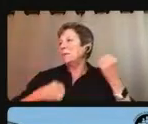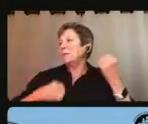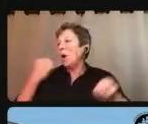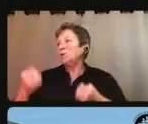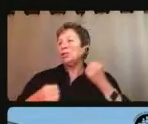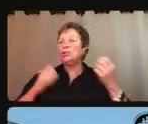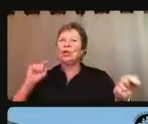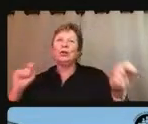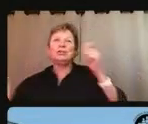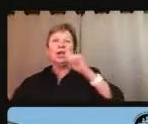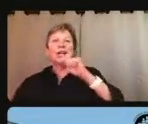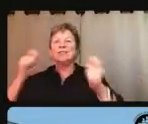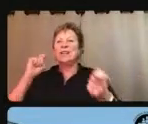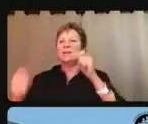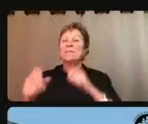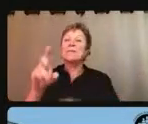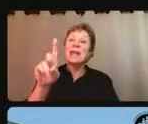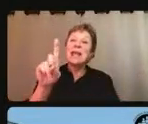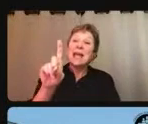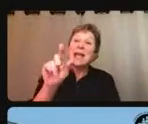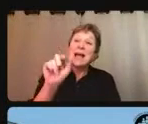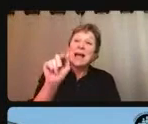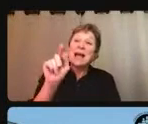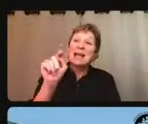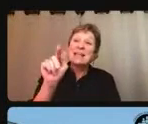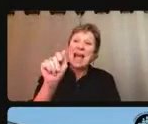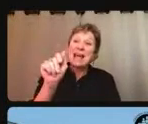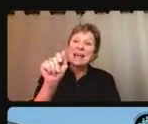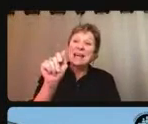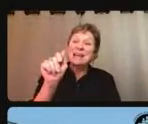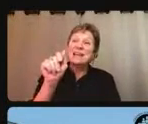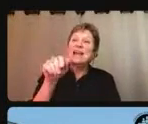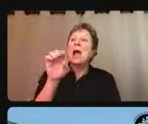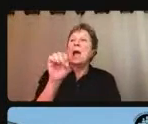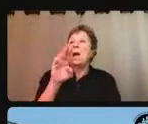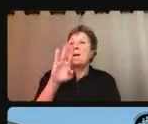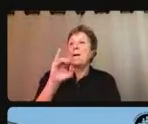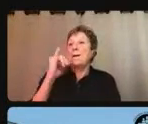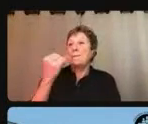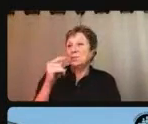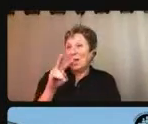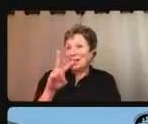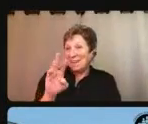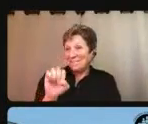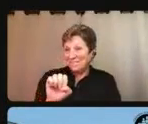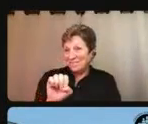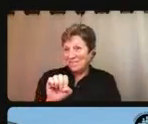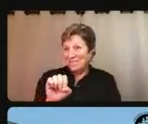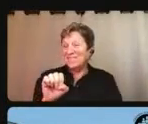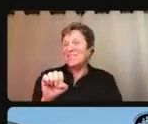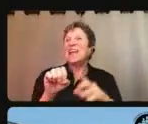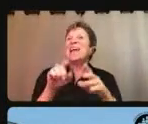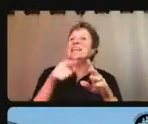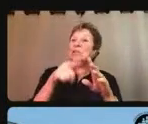ON FEELINGS WHICH ARE NOT